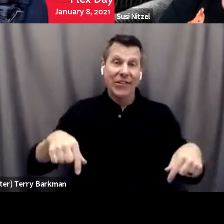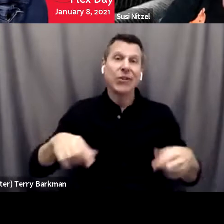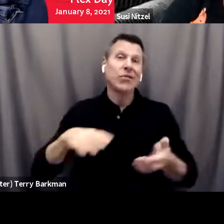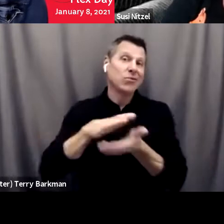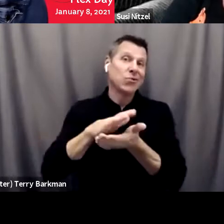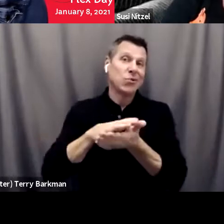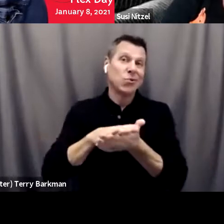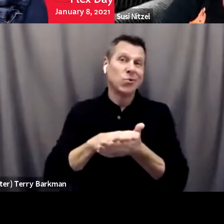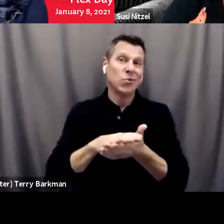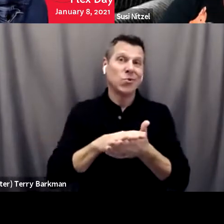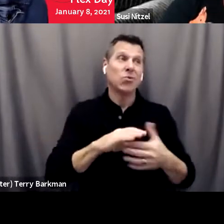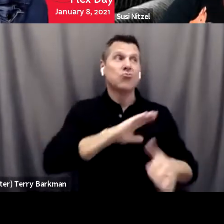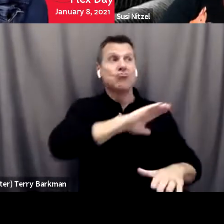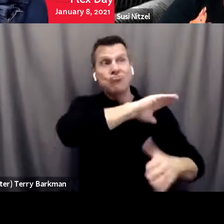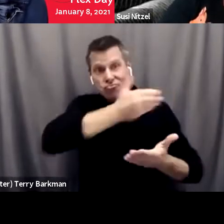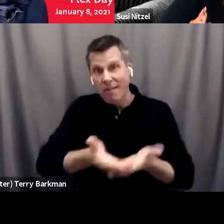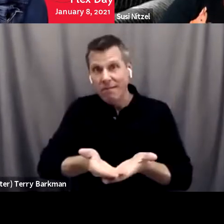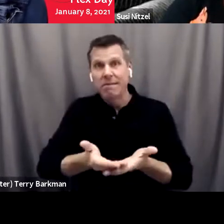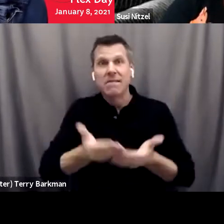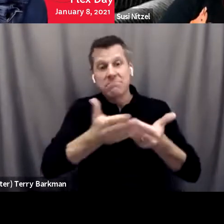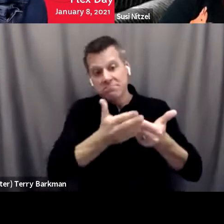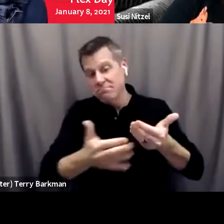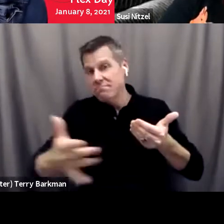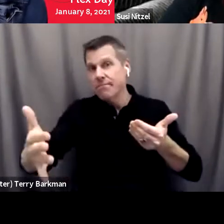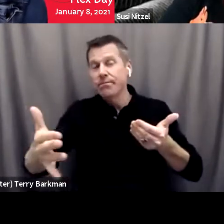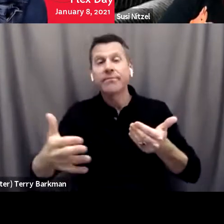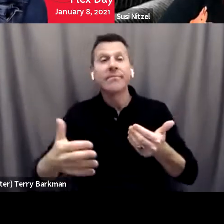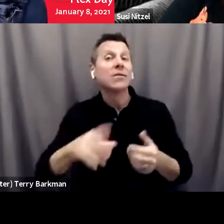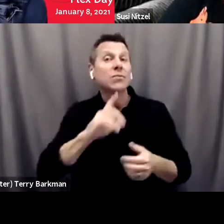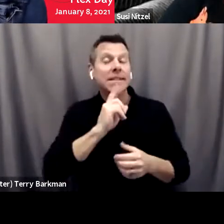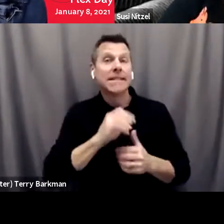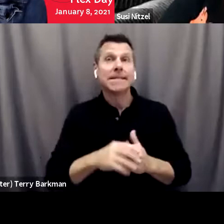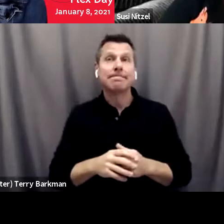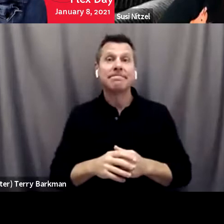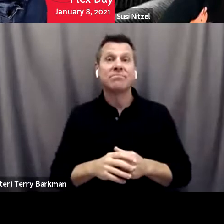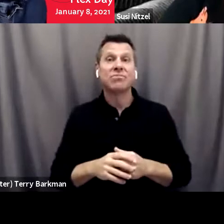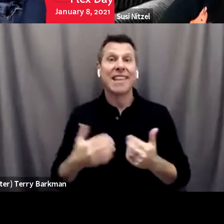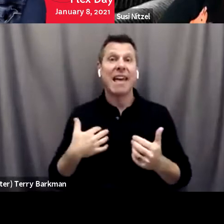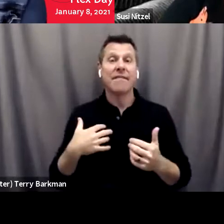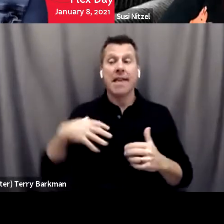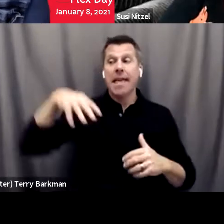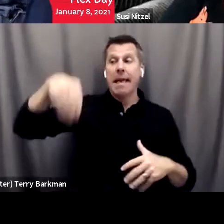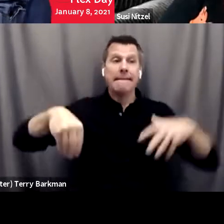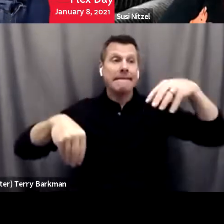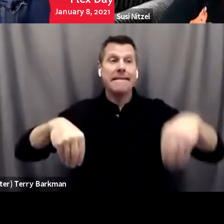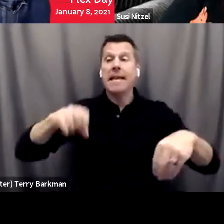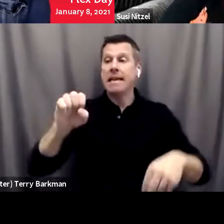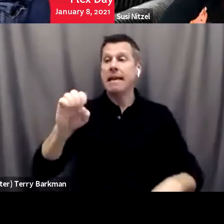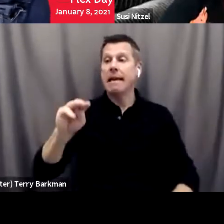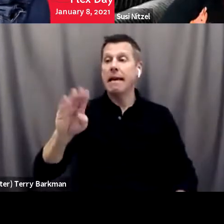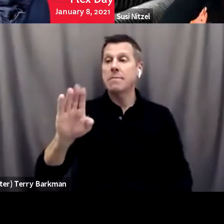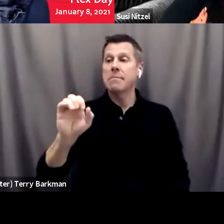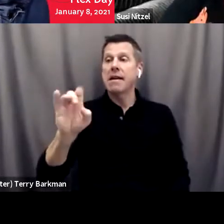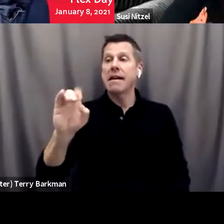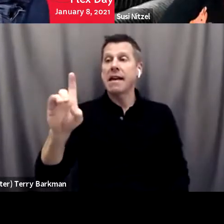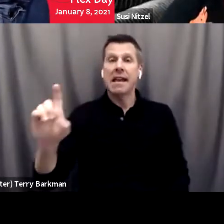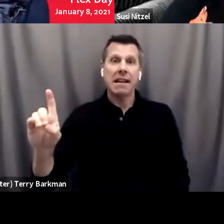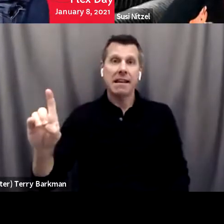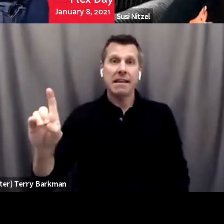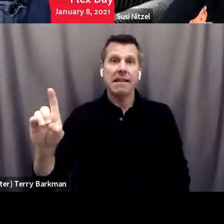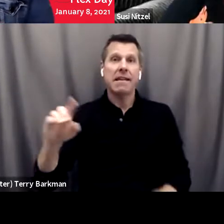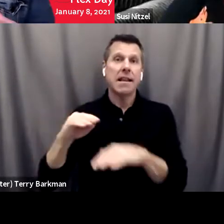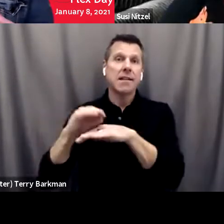point we are today is specifically, we have embedded counselors, Mr. Perkins counselors and with the Perkins counseling. We were